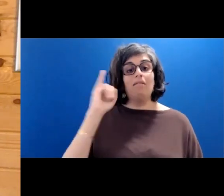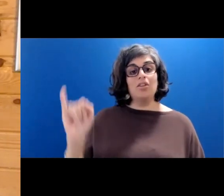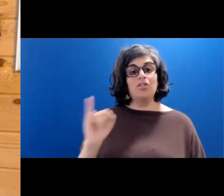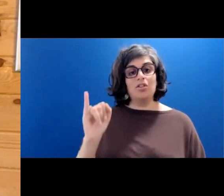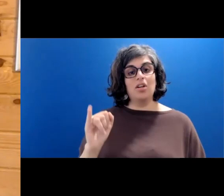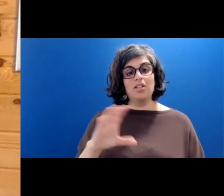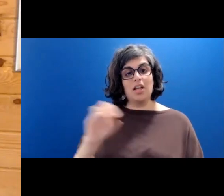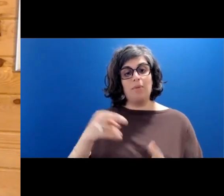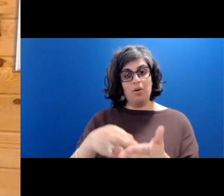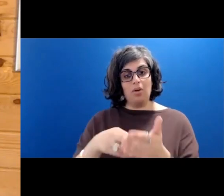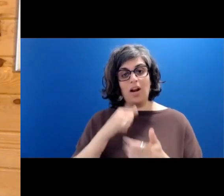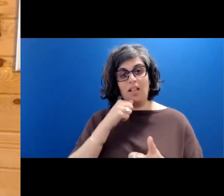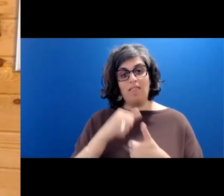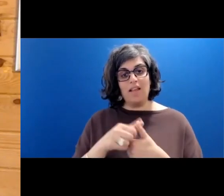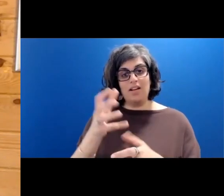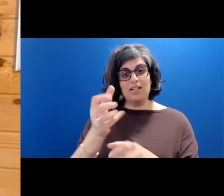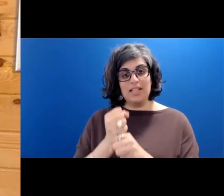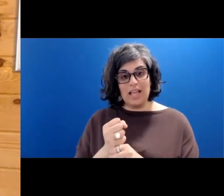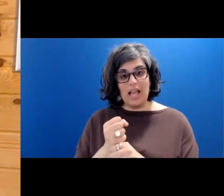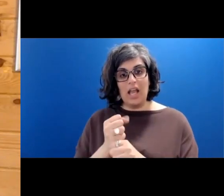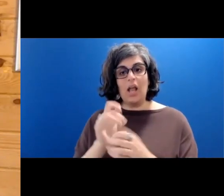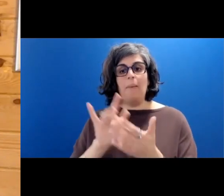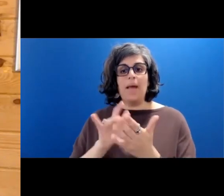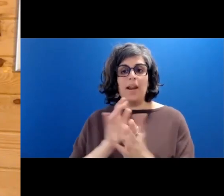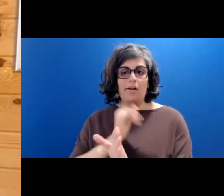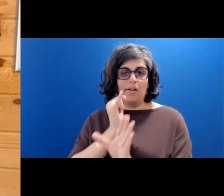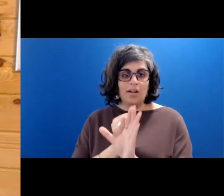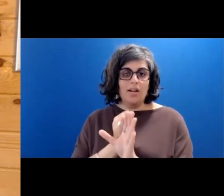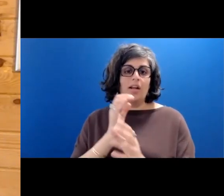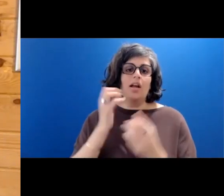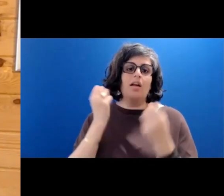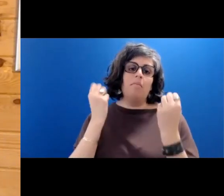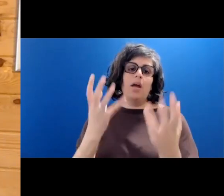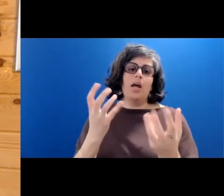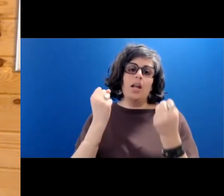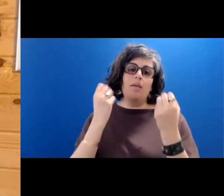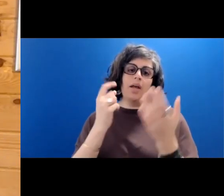there are plenty of therapists nowadays who believe in the informed consent model